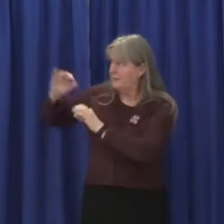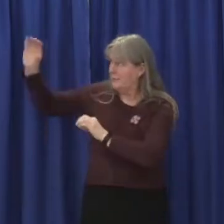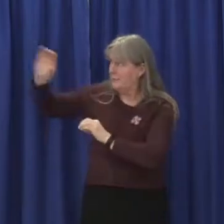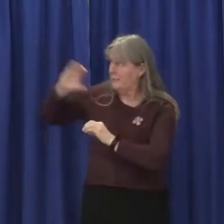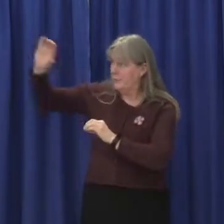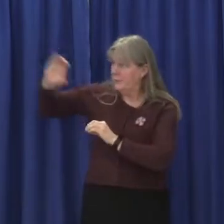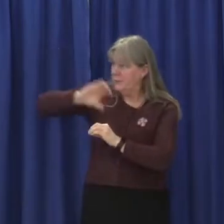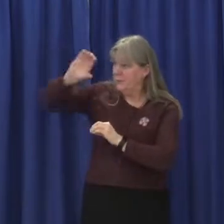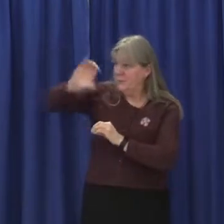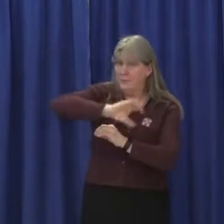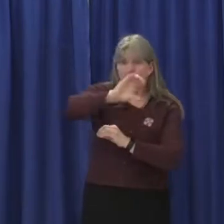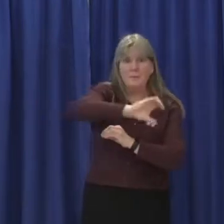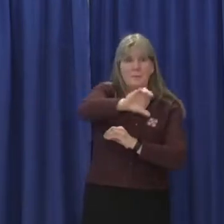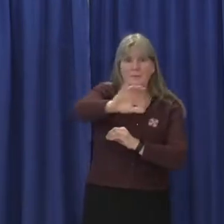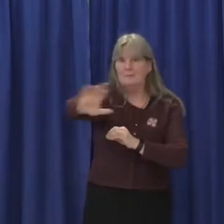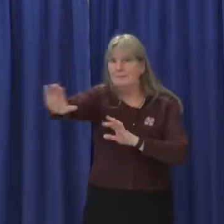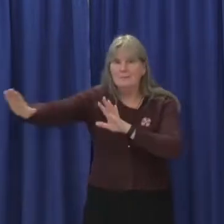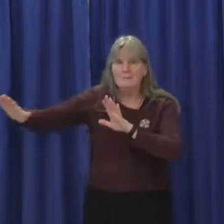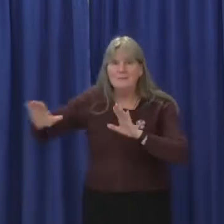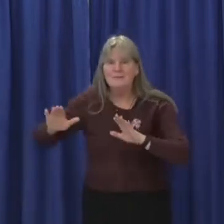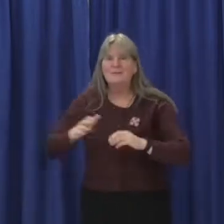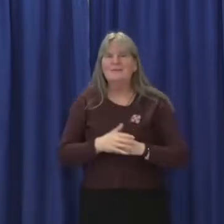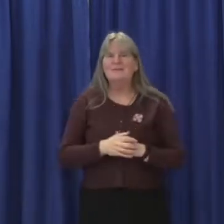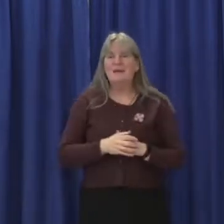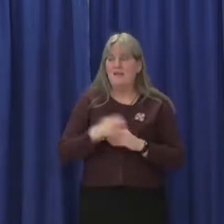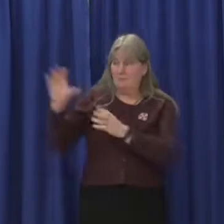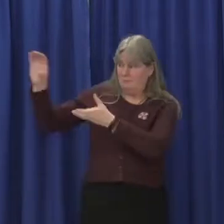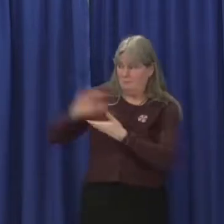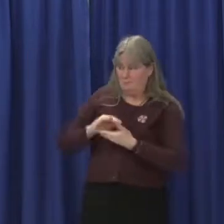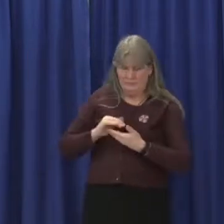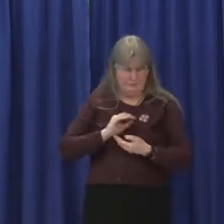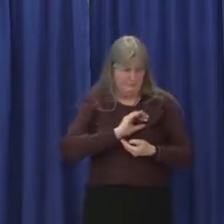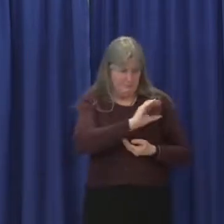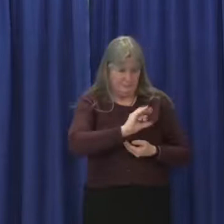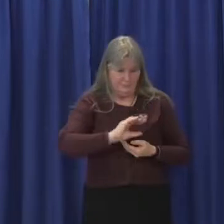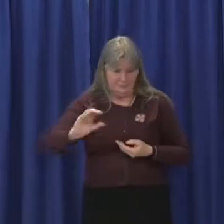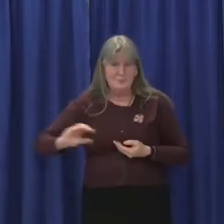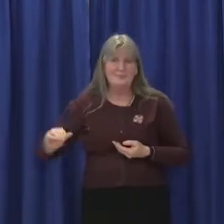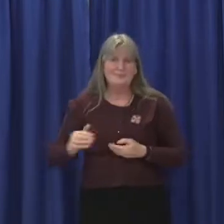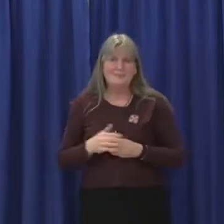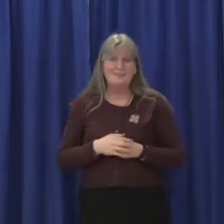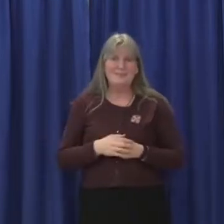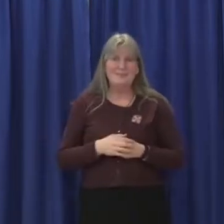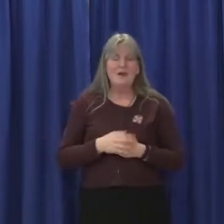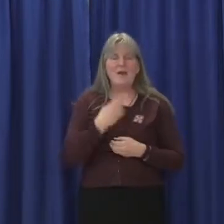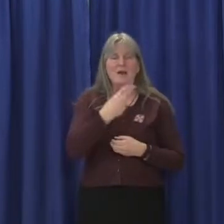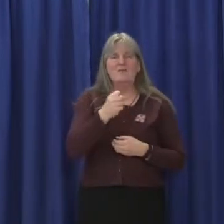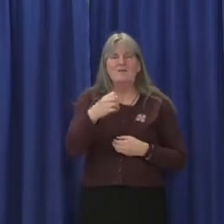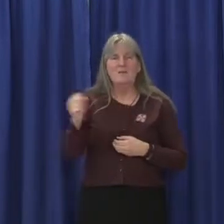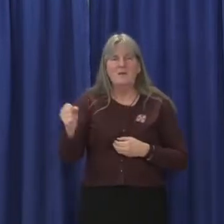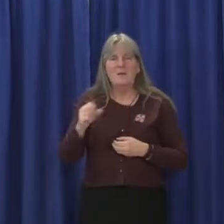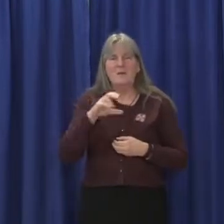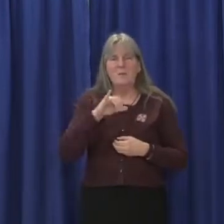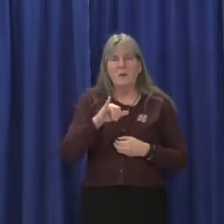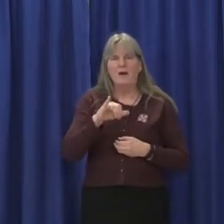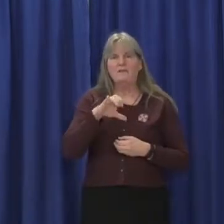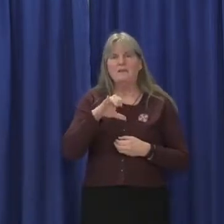distributing it, working with YCDC and within health and social services to ensure that it gets to those people who